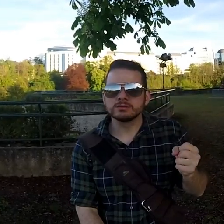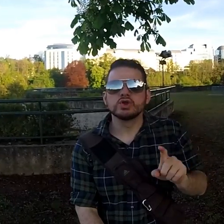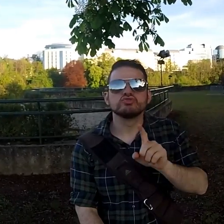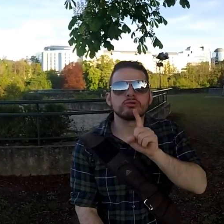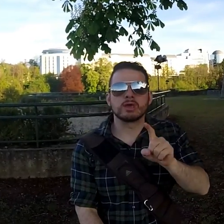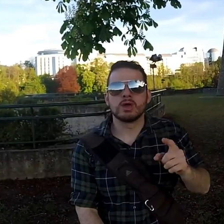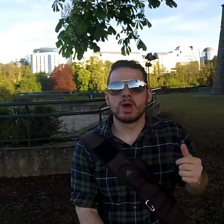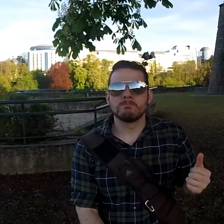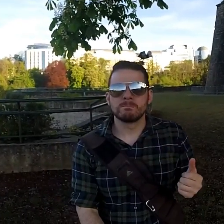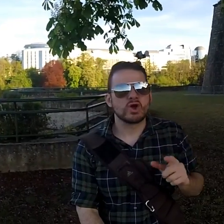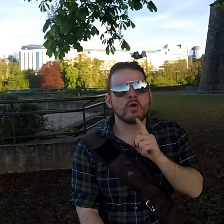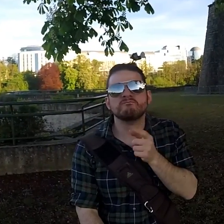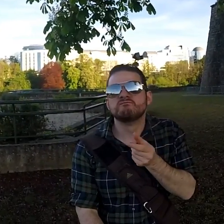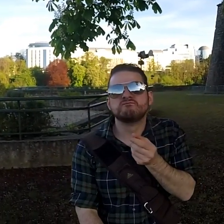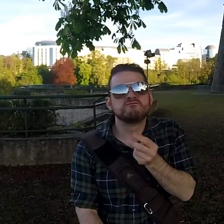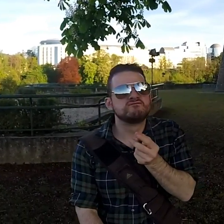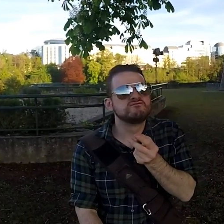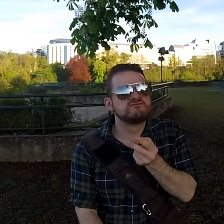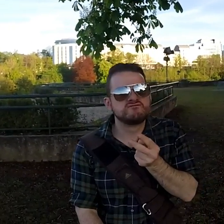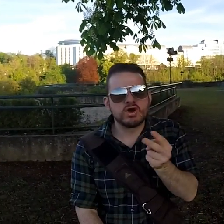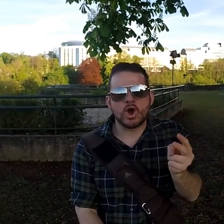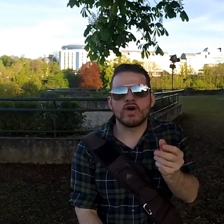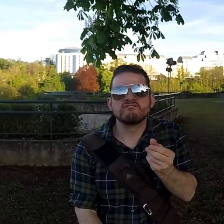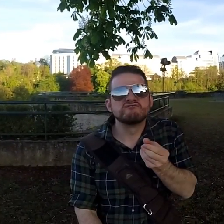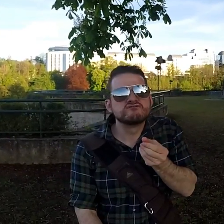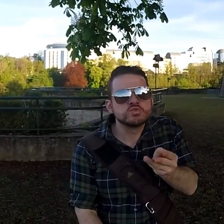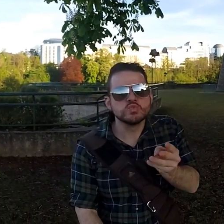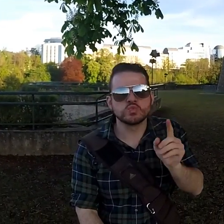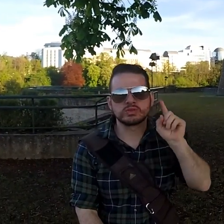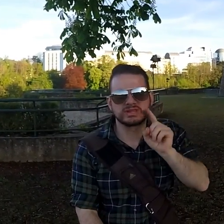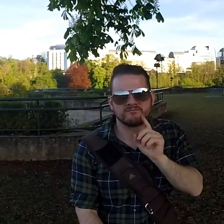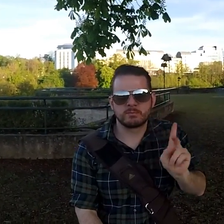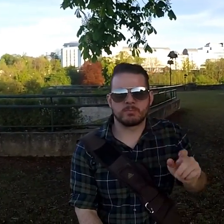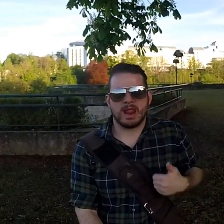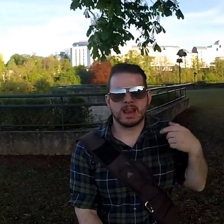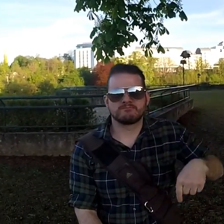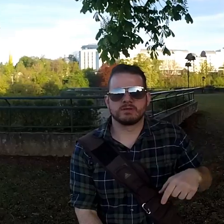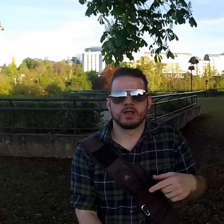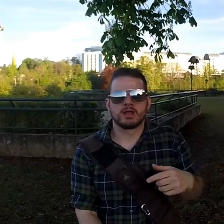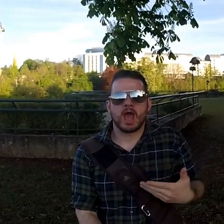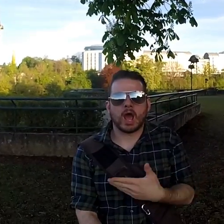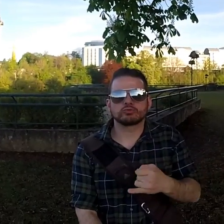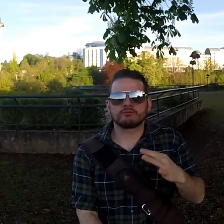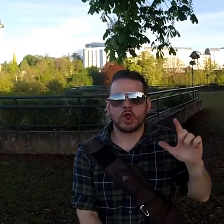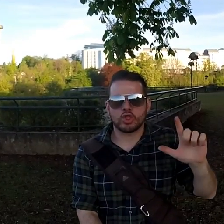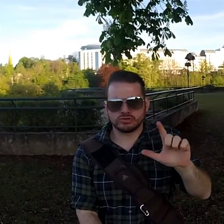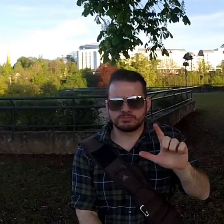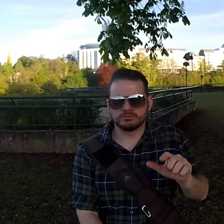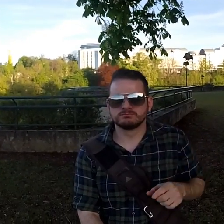Actually, there are a very few deaf people living in the country of Luxembourg.